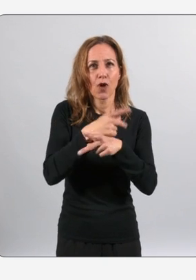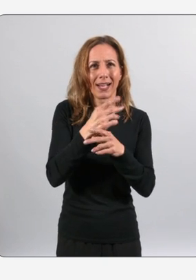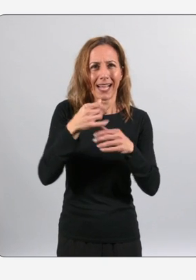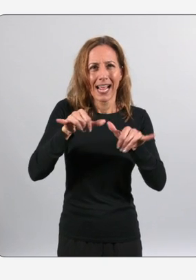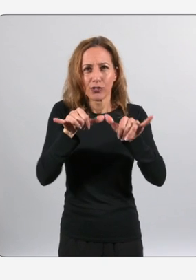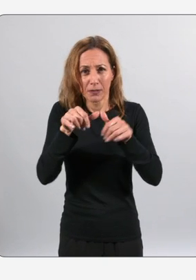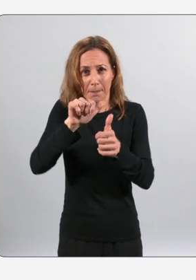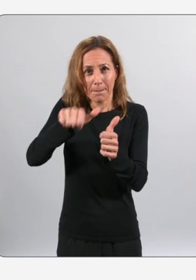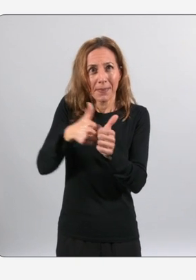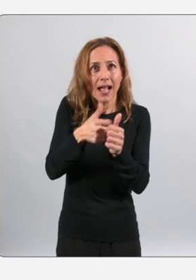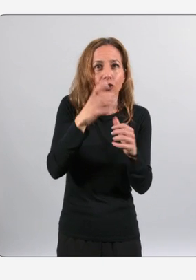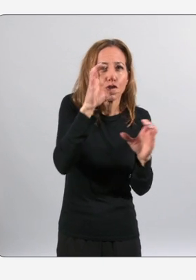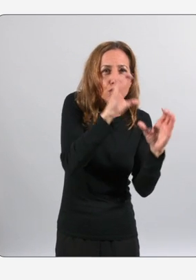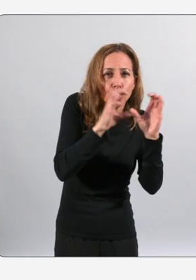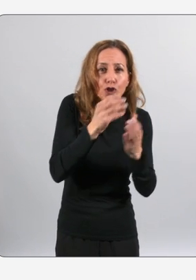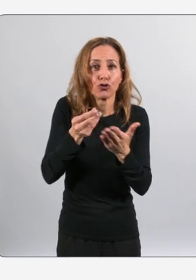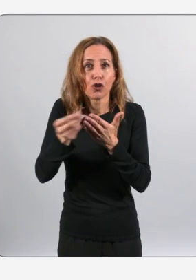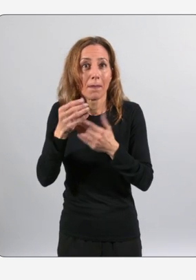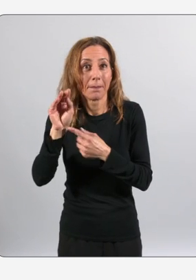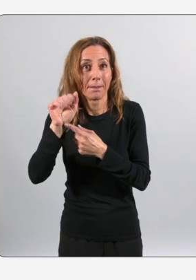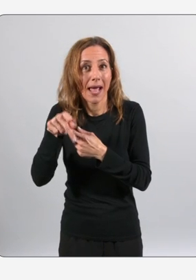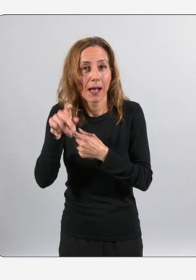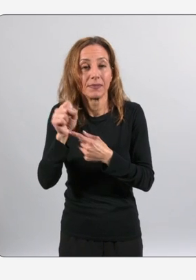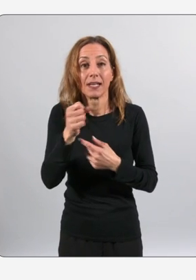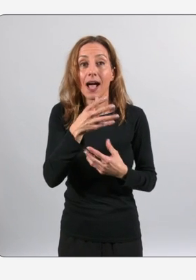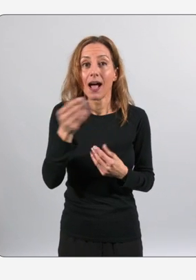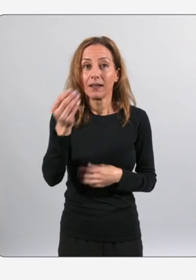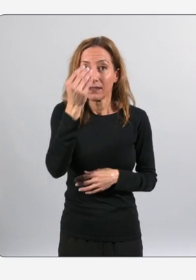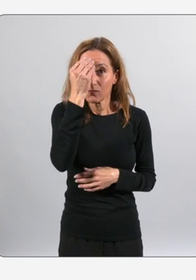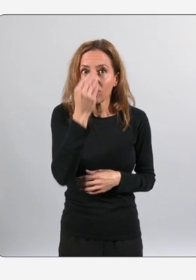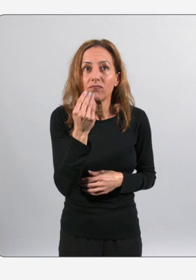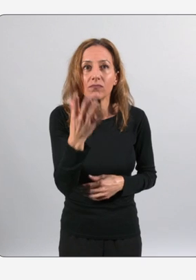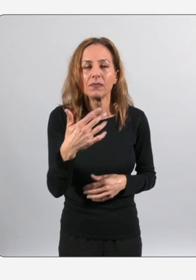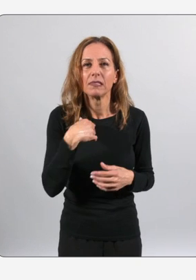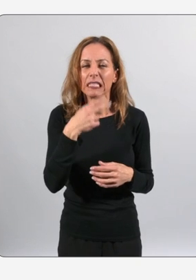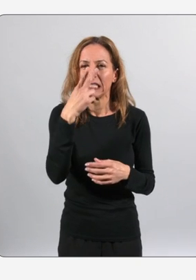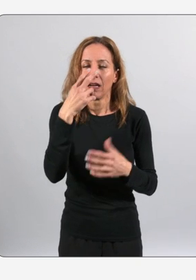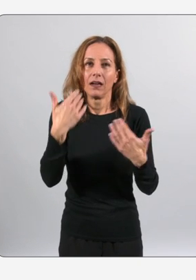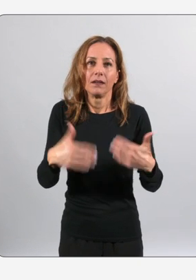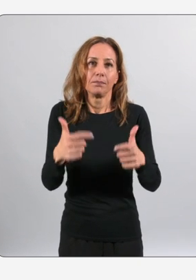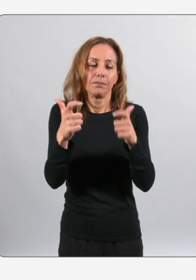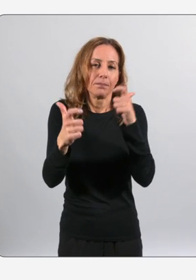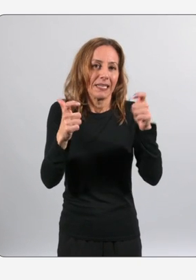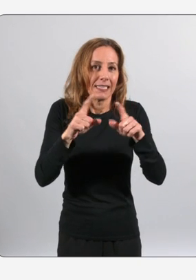Shopping and Maps, and let me tell you, we see a huge difference in the auction